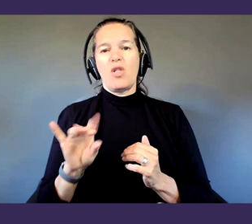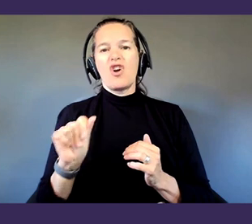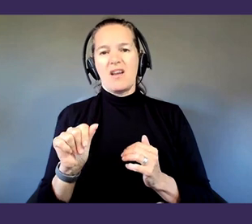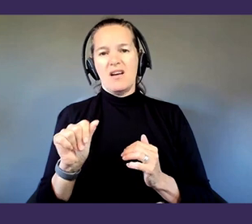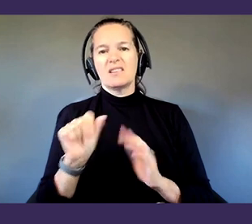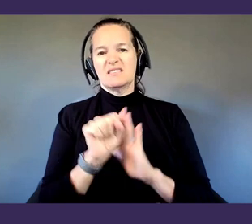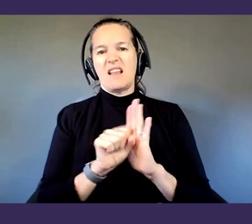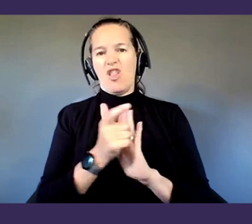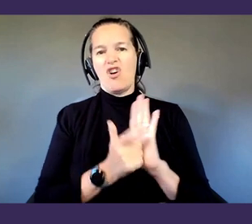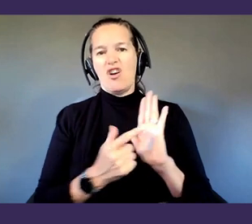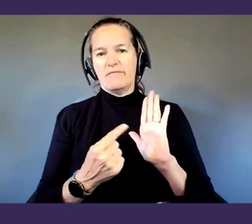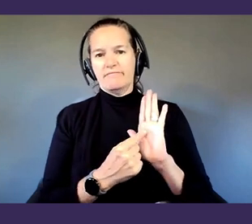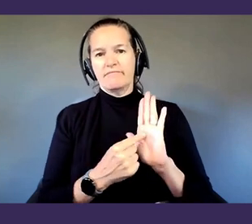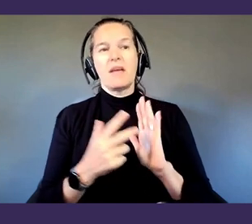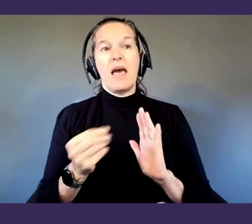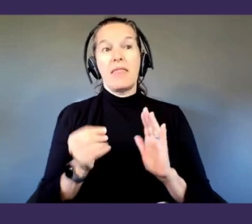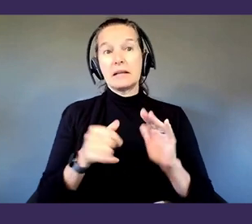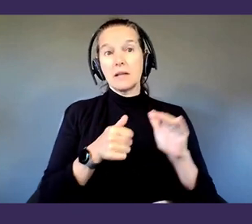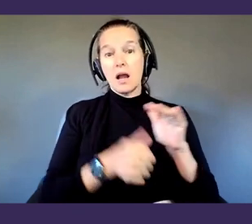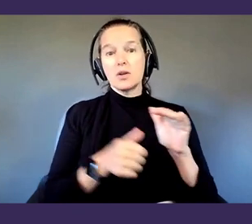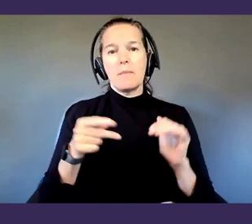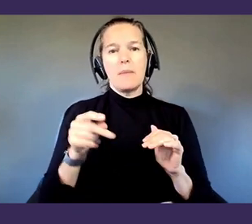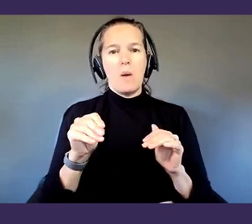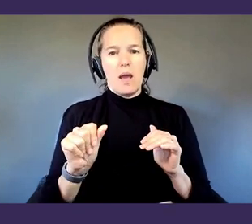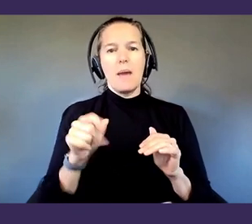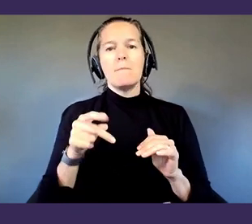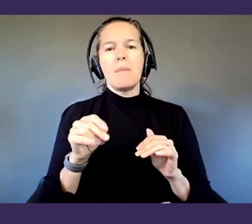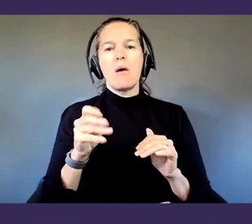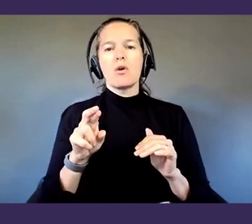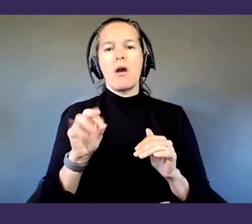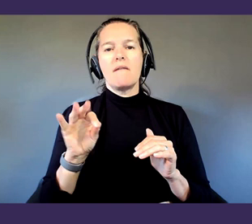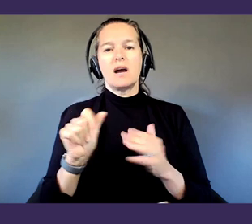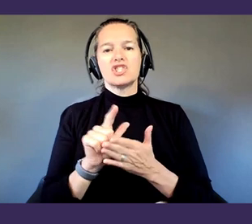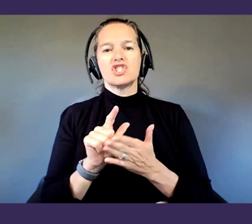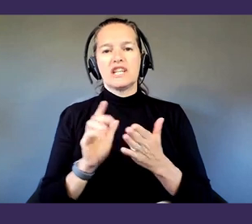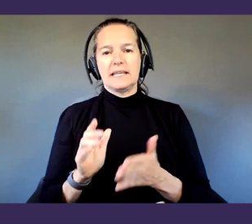and it actually falls under the Power of Attorney statutes. So it differs from a standard POA.